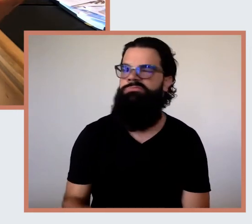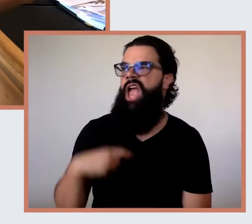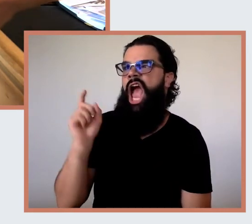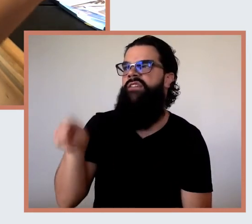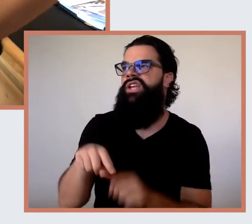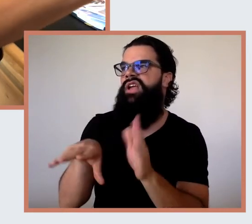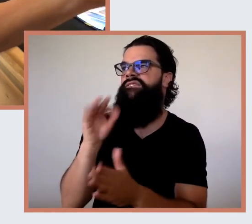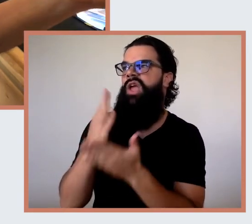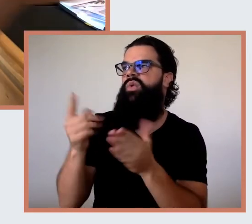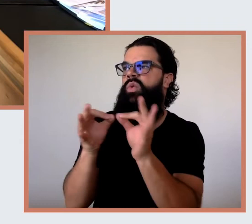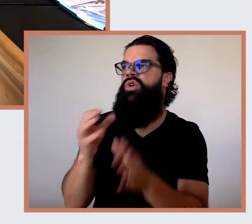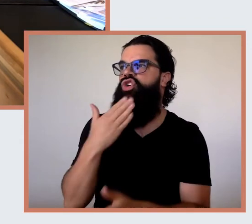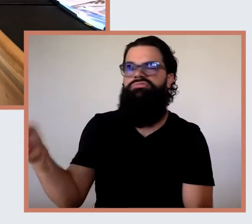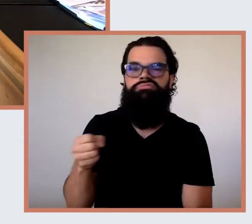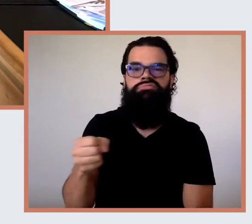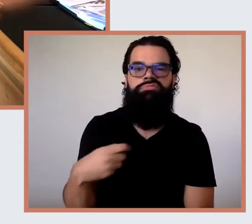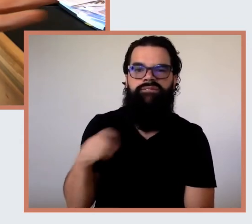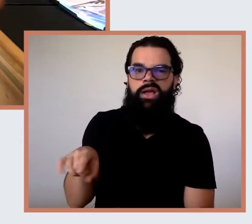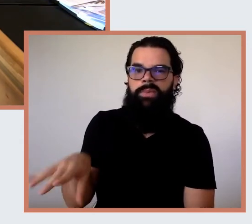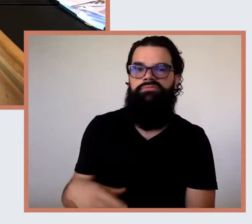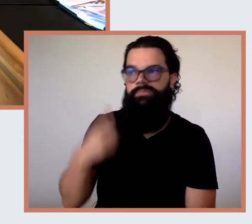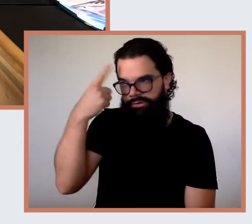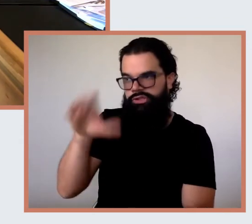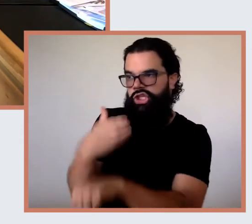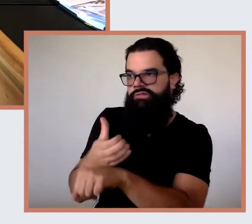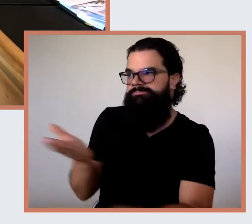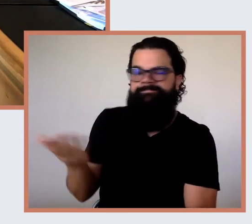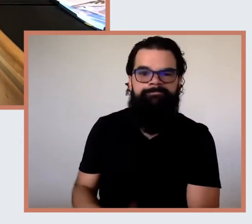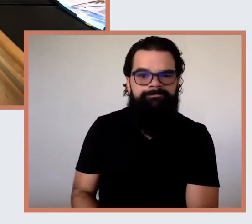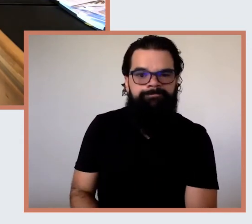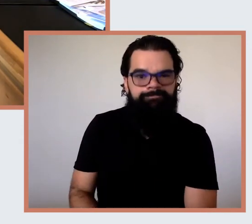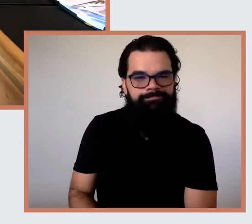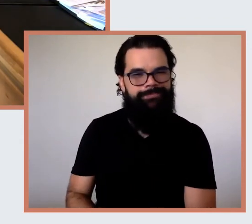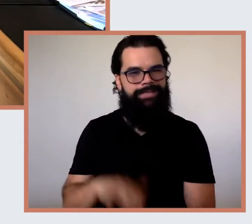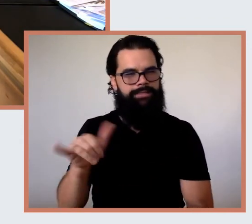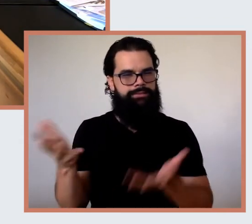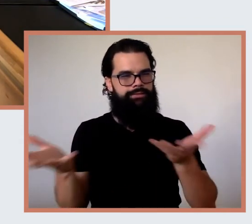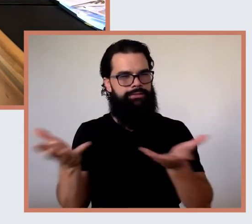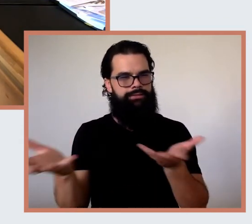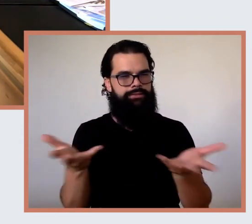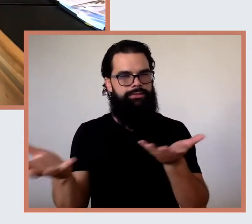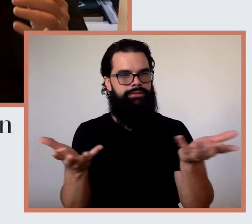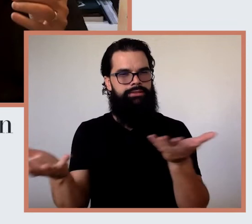I have to find an interpreter and pay for an interpreter for Carly to be in the class. She's going to be in the class